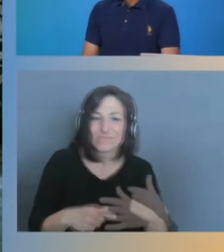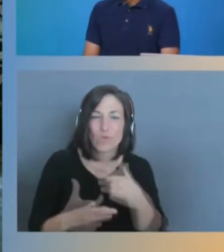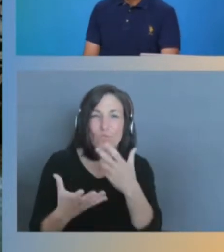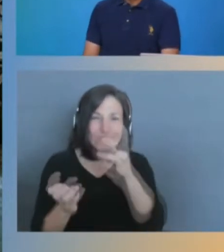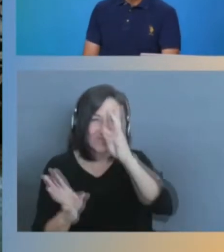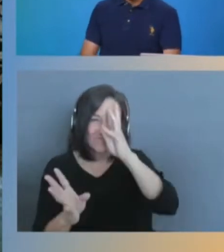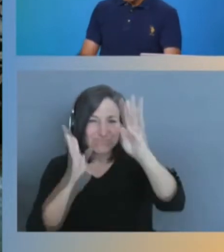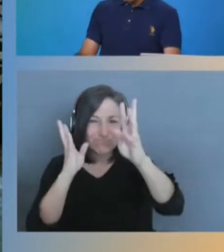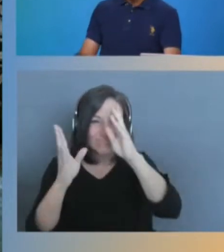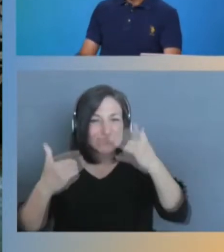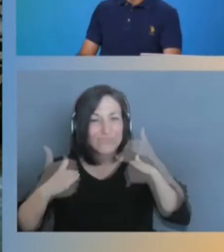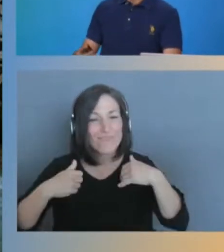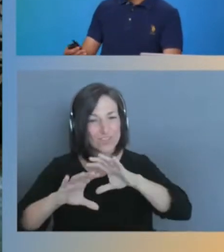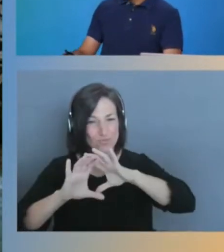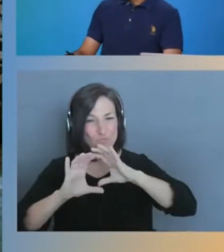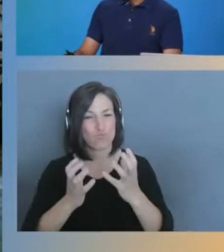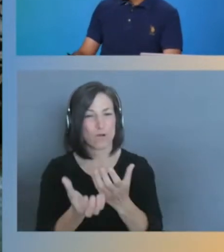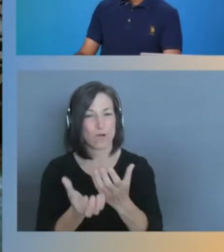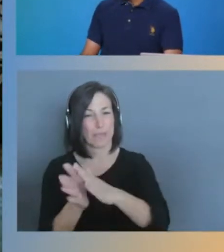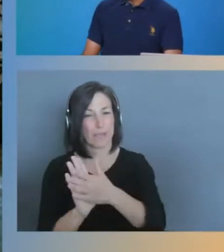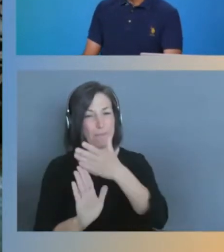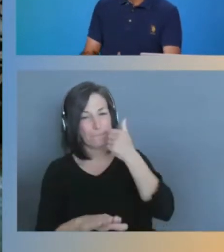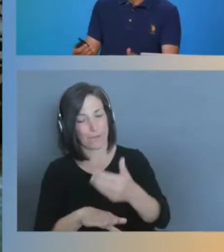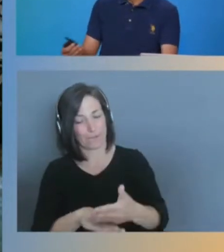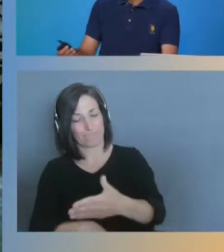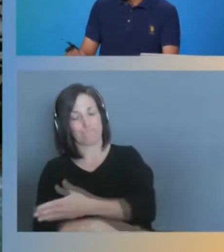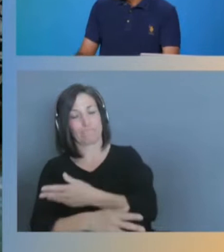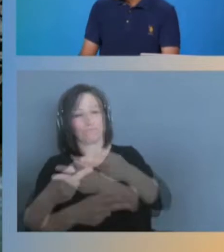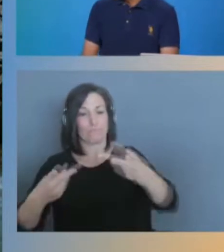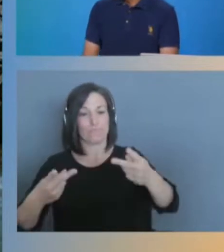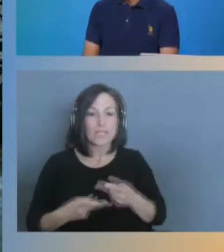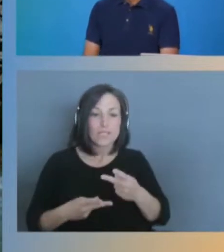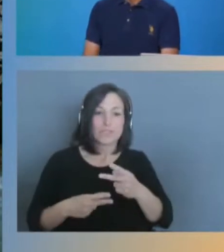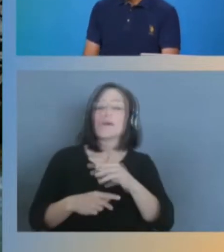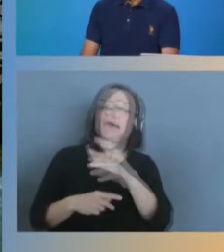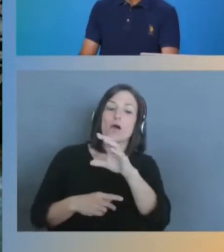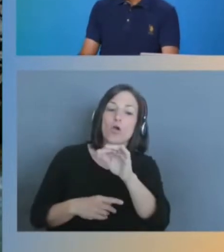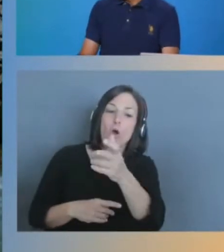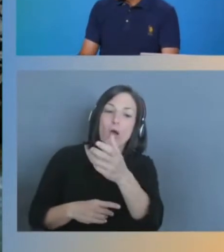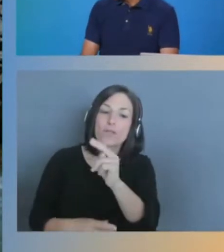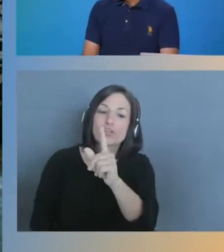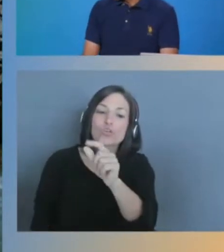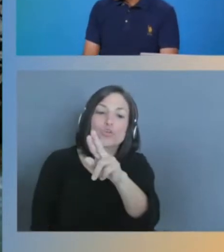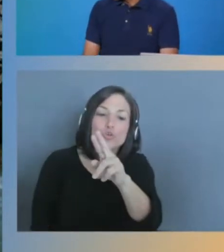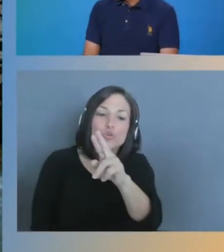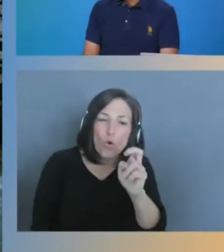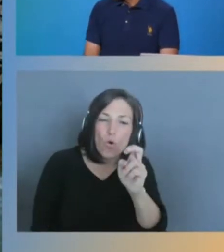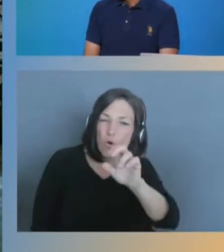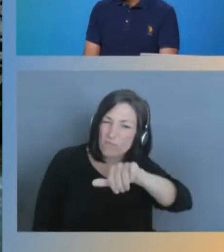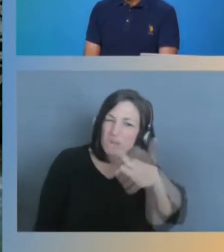So Rivian and Carbon Cure are some of those companies who have been beneficiary of this fund.